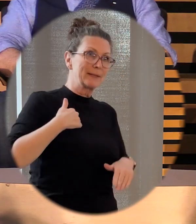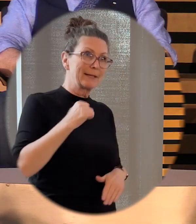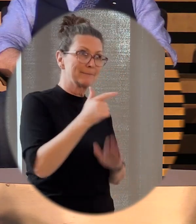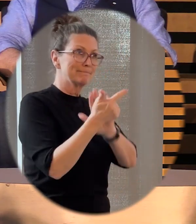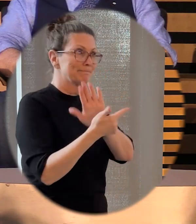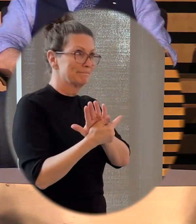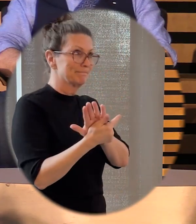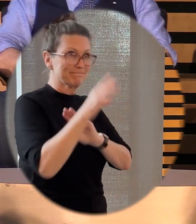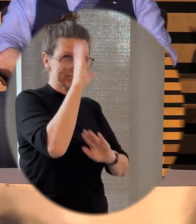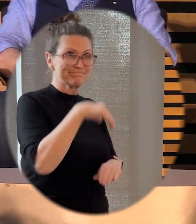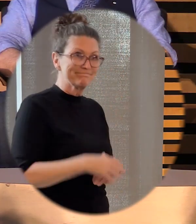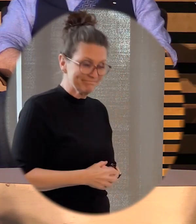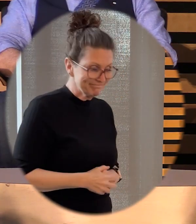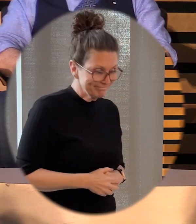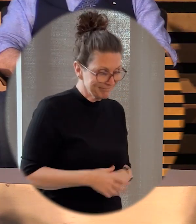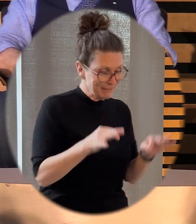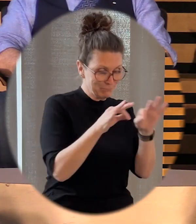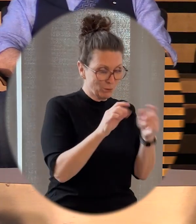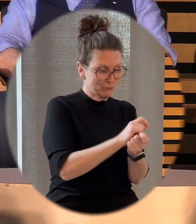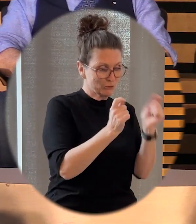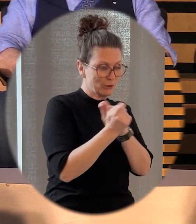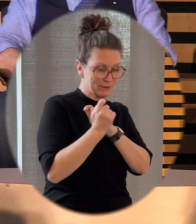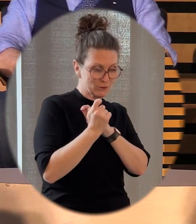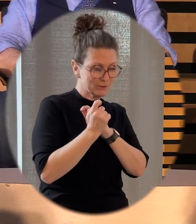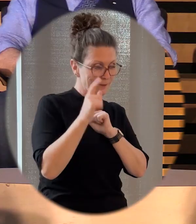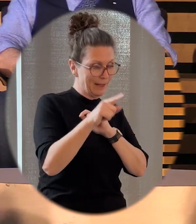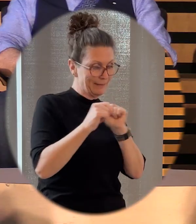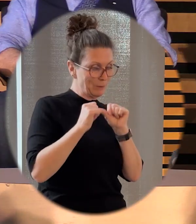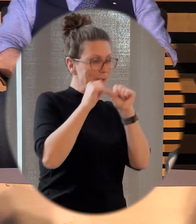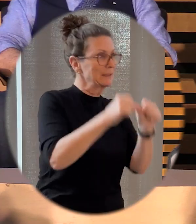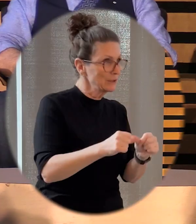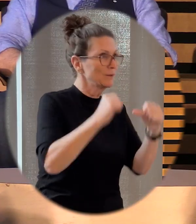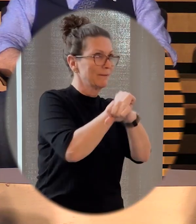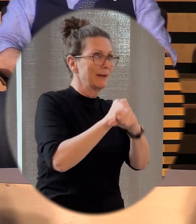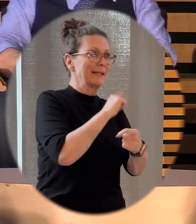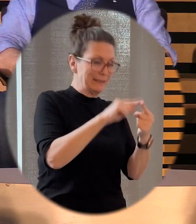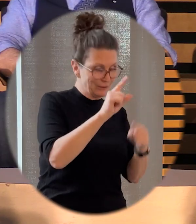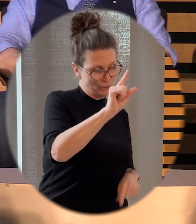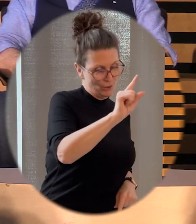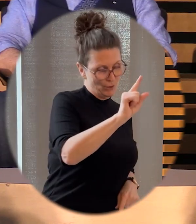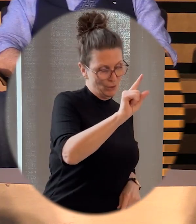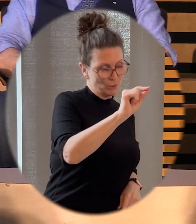exempted until 2033. The governments of Canada, despite receiving recommendations 14 months ago